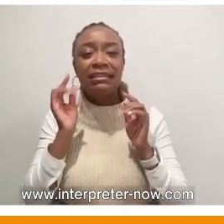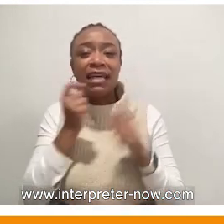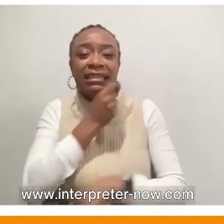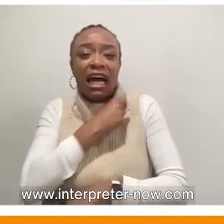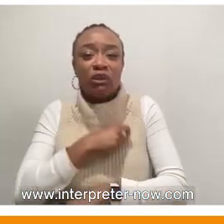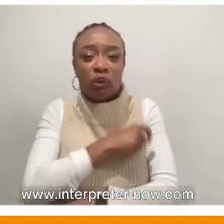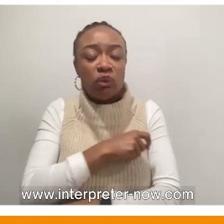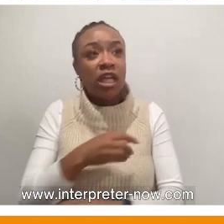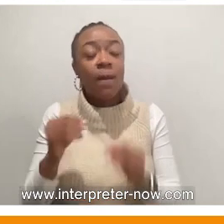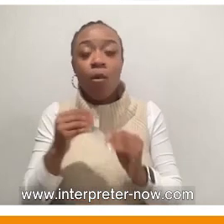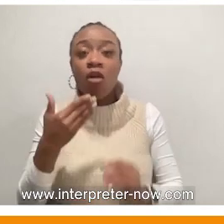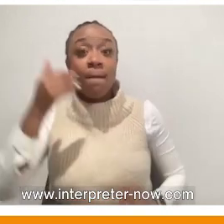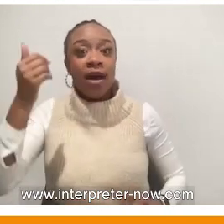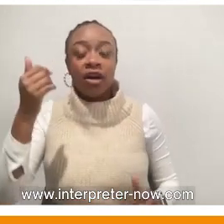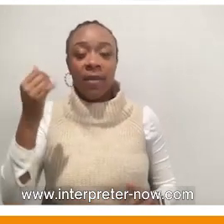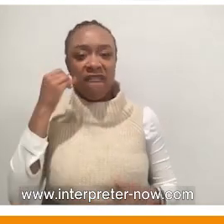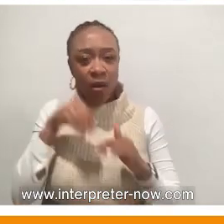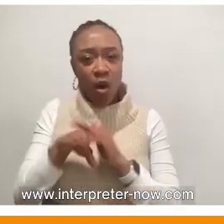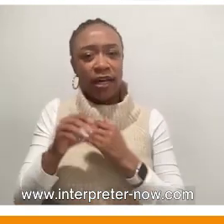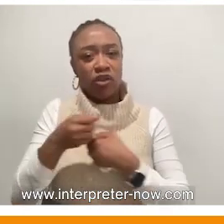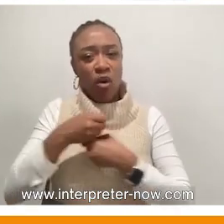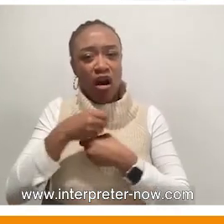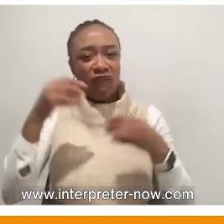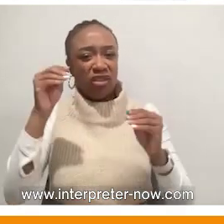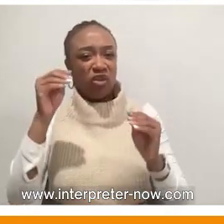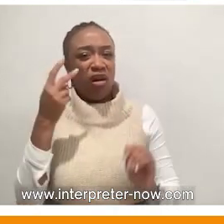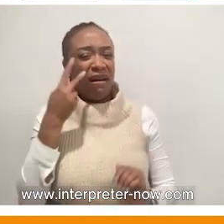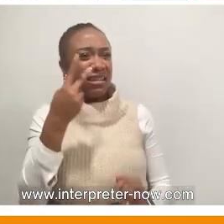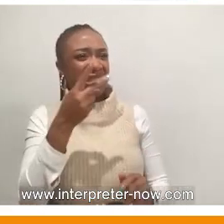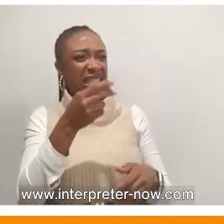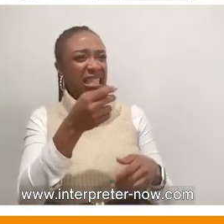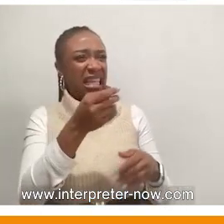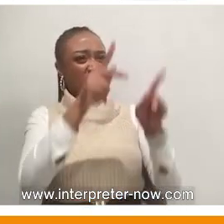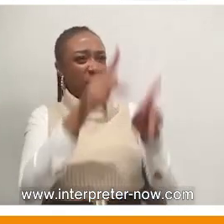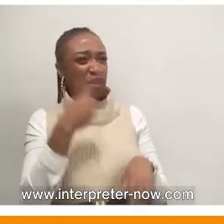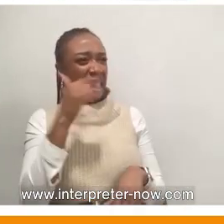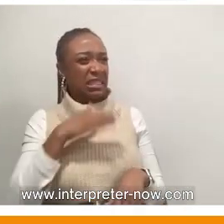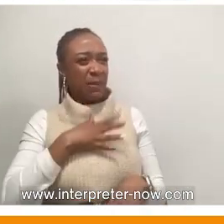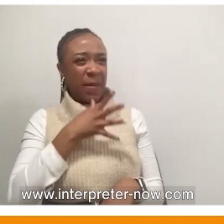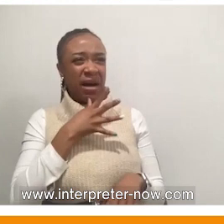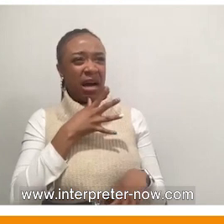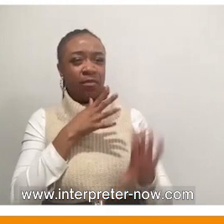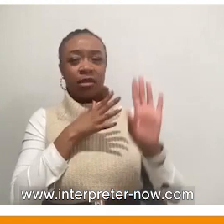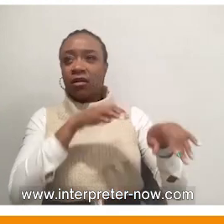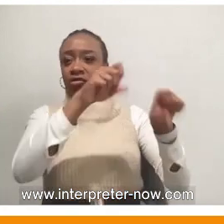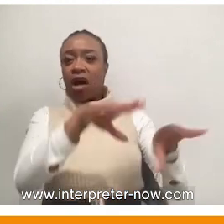If I walk into a cafe and the barista looks like my mom, I used to walk out.